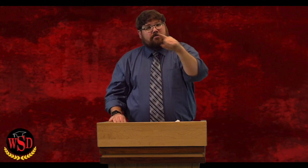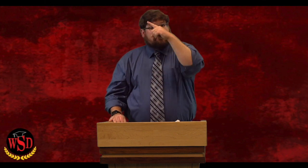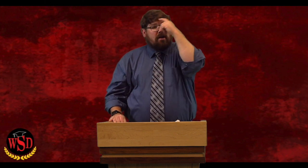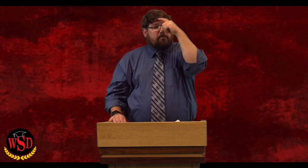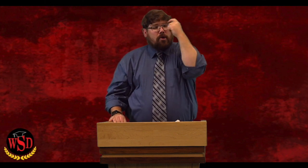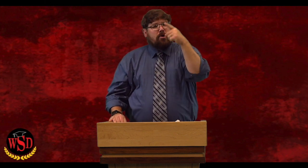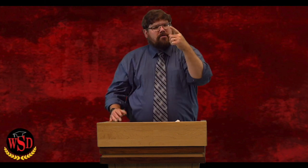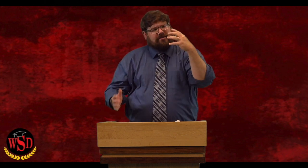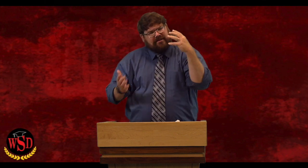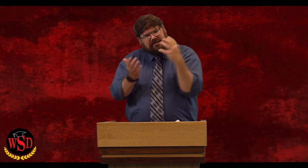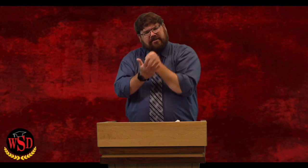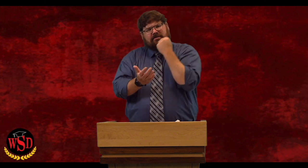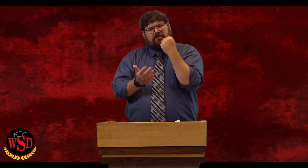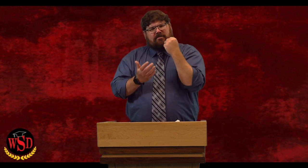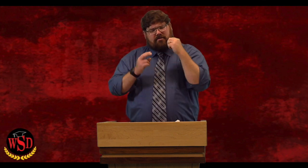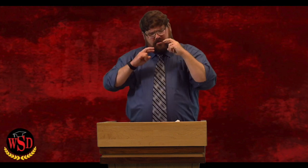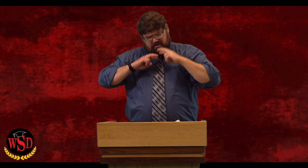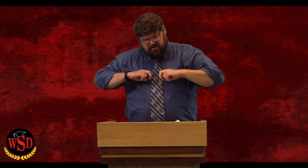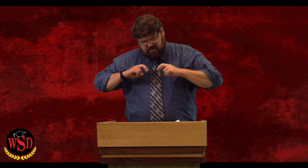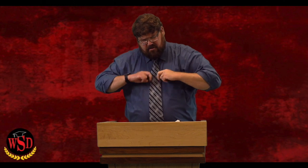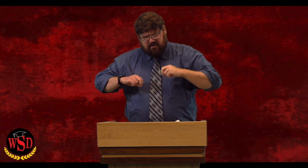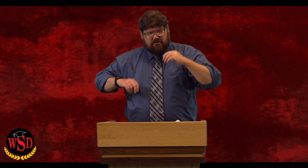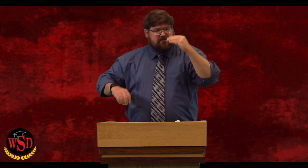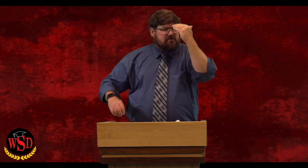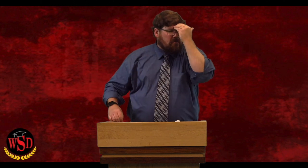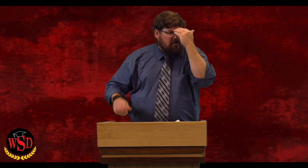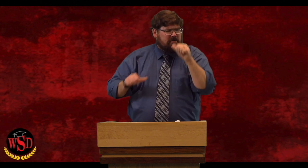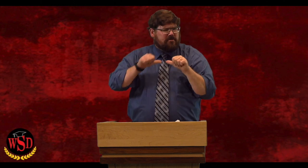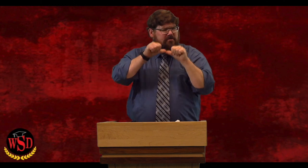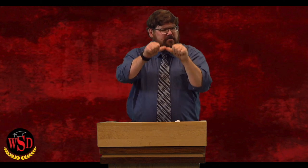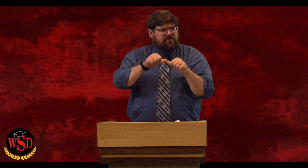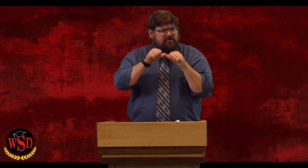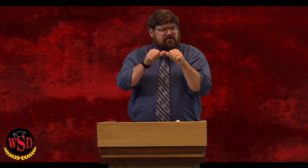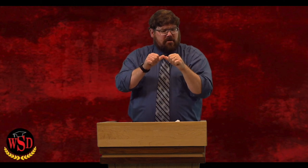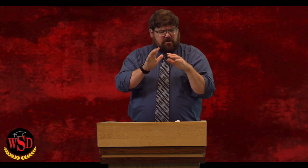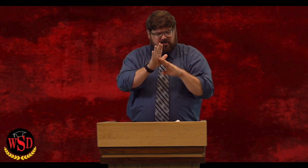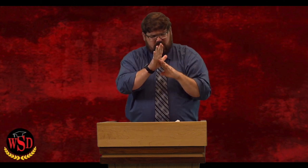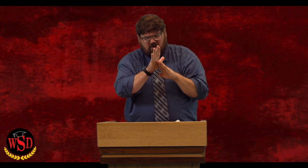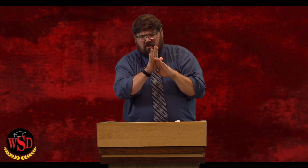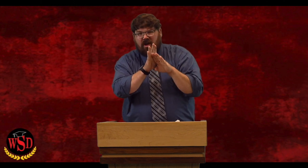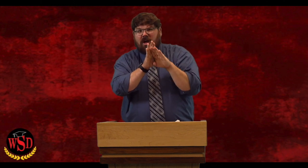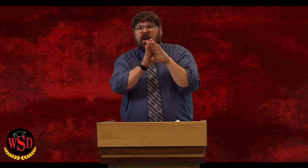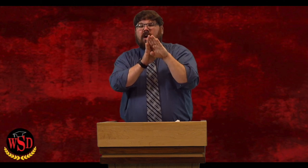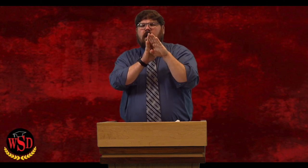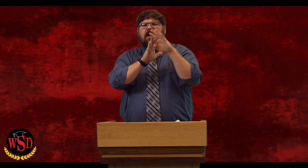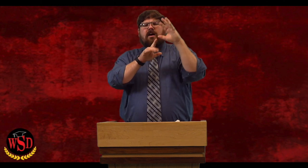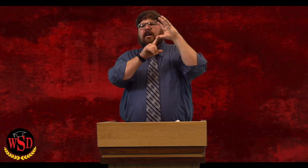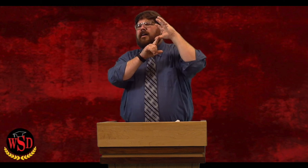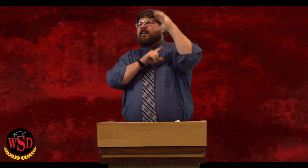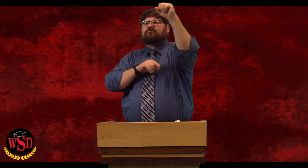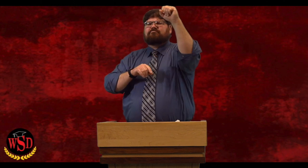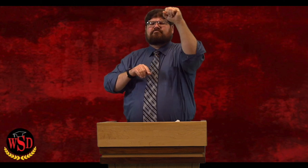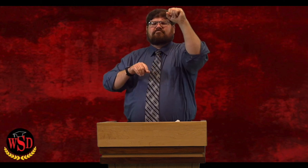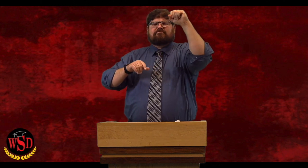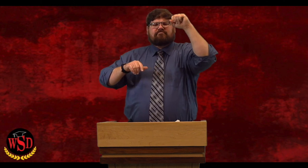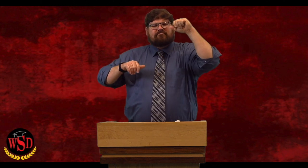This Summer - take this Summer as an opportunity to continue knowing, growing, and soaring.